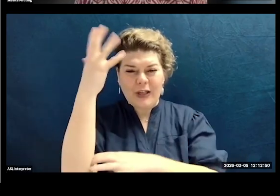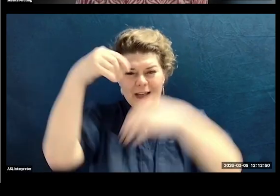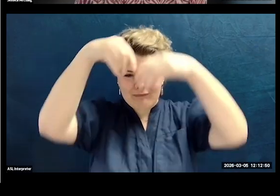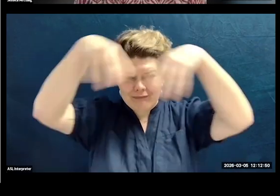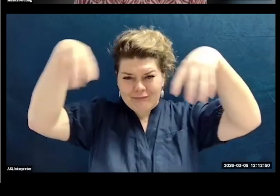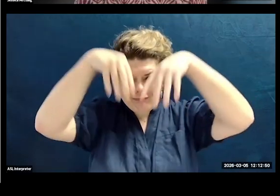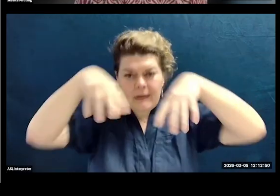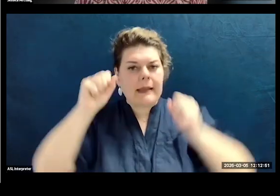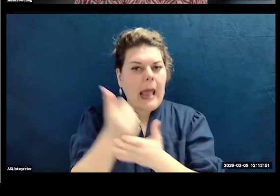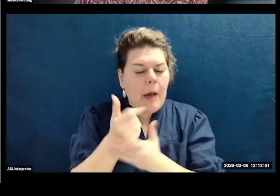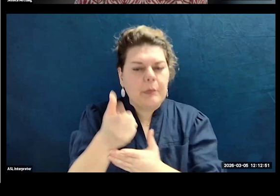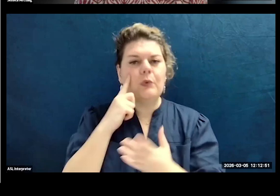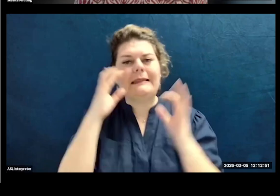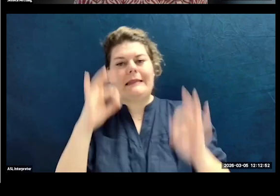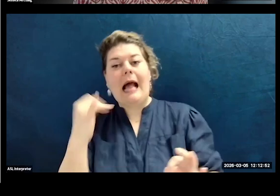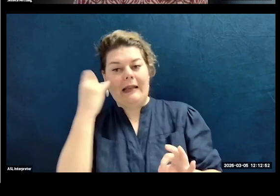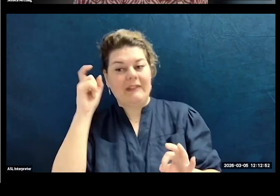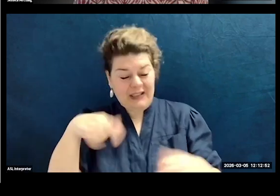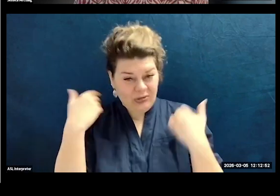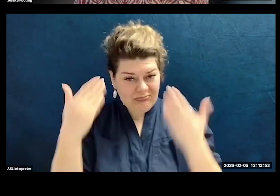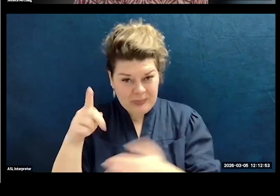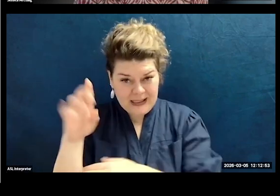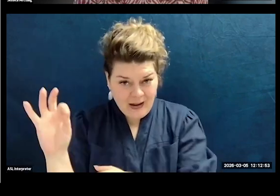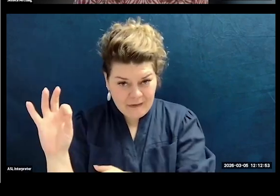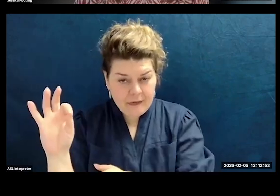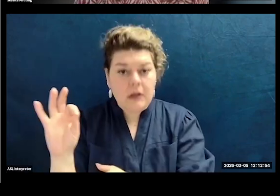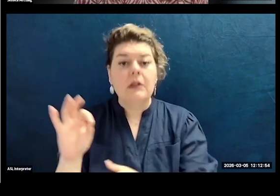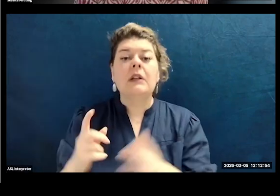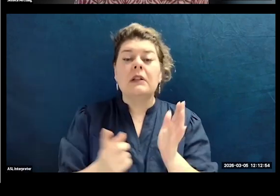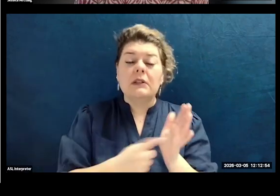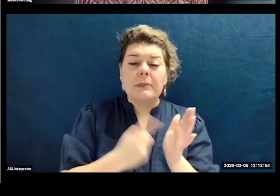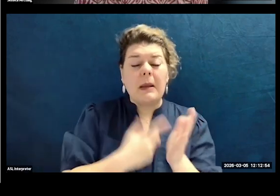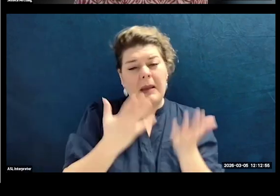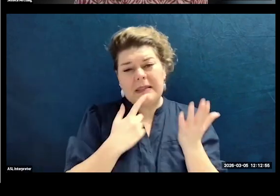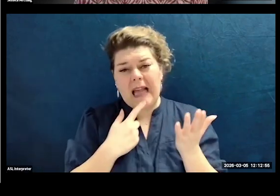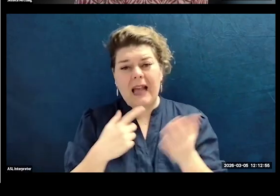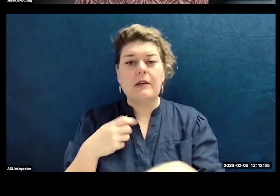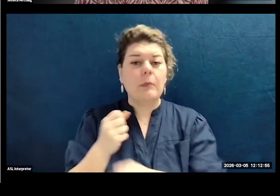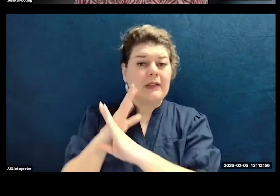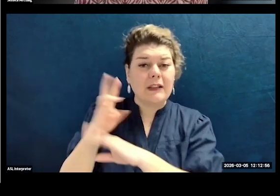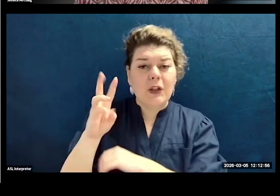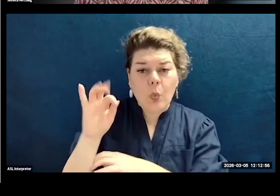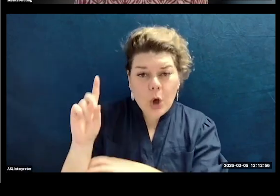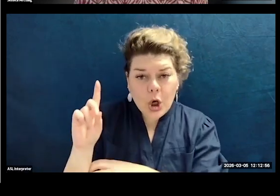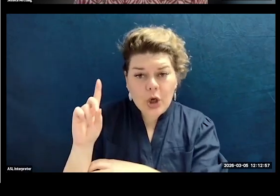and help you consider alternatives. Alternatives might include a protected word processor document,